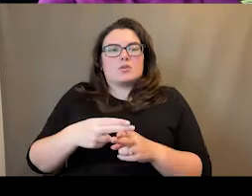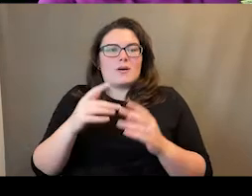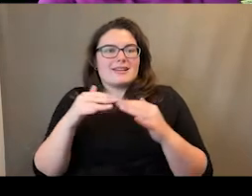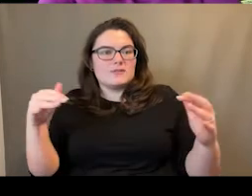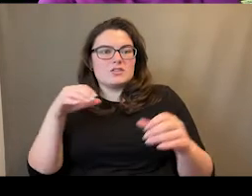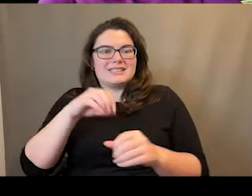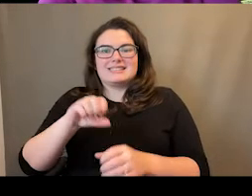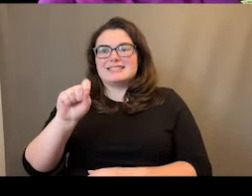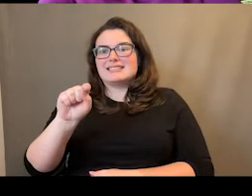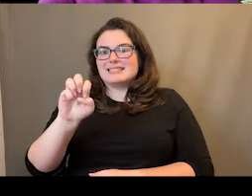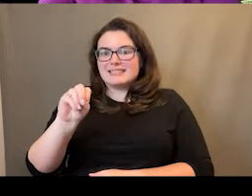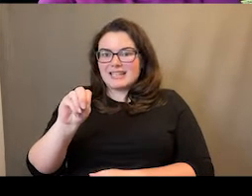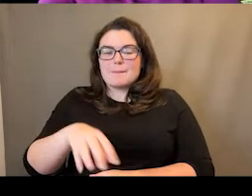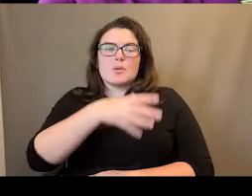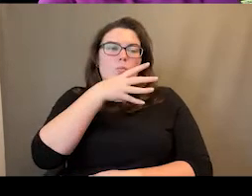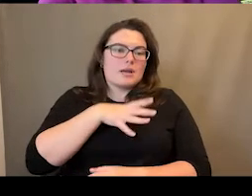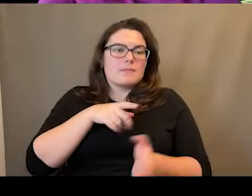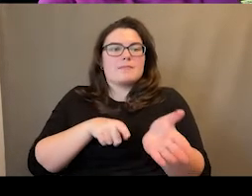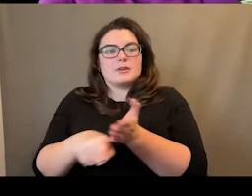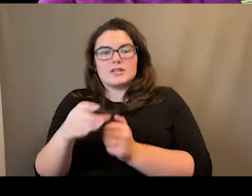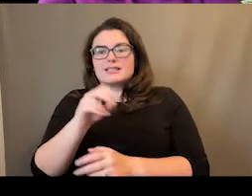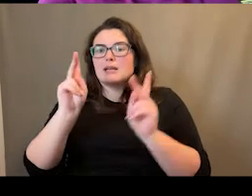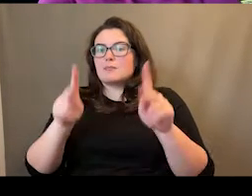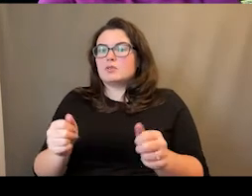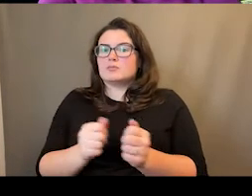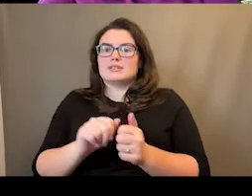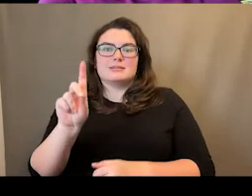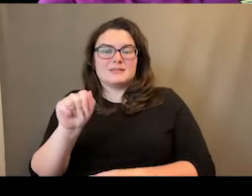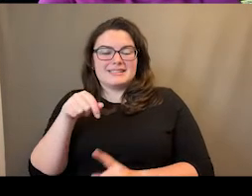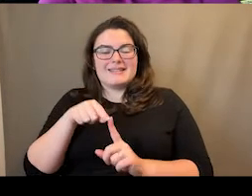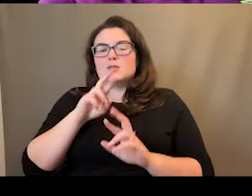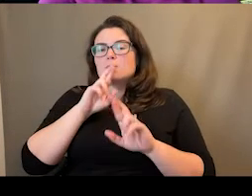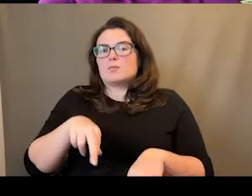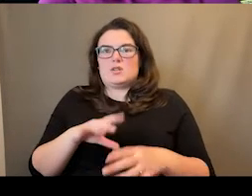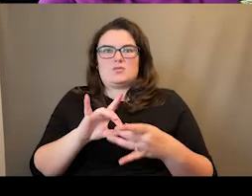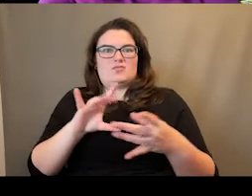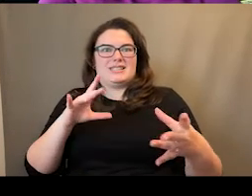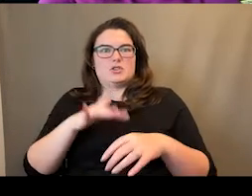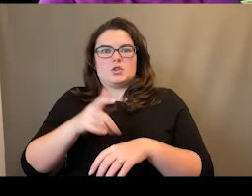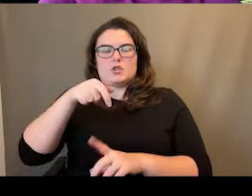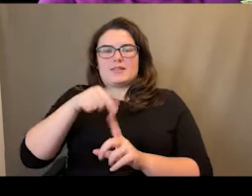Women, Minorities and Persons With Disabilities. And this report was released earlier this year by NCSES and